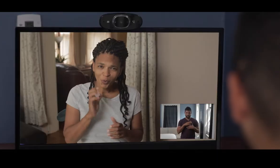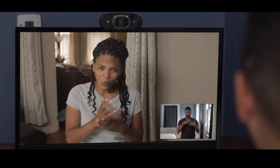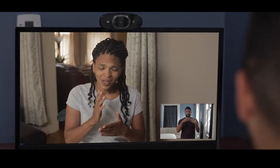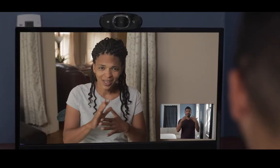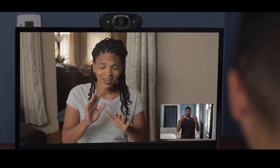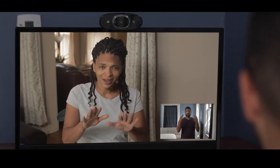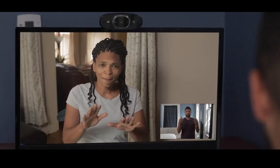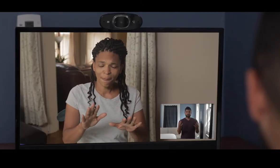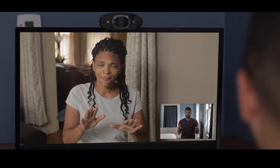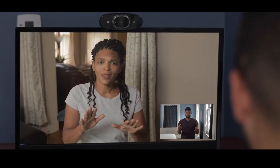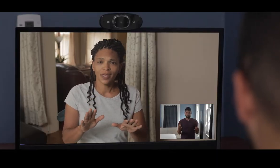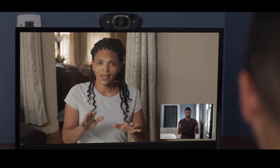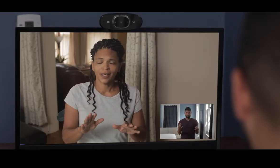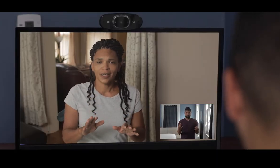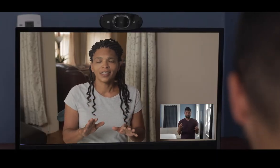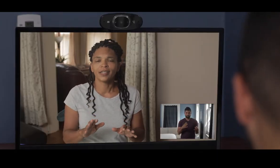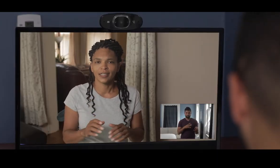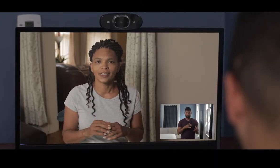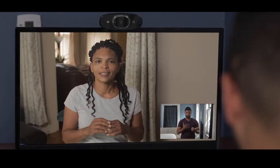It’ll be okay. You’ll be okay.